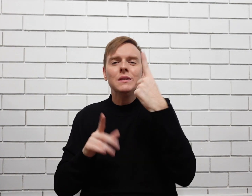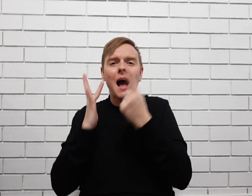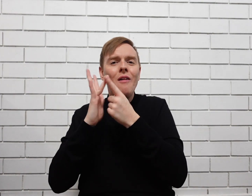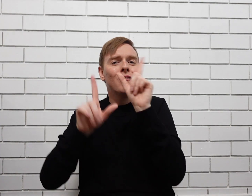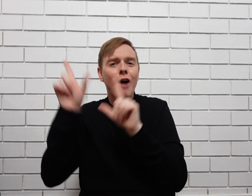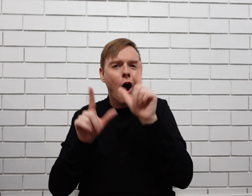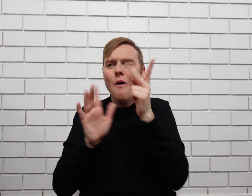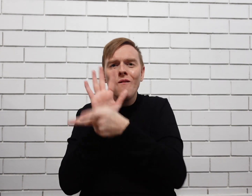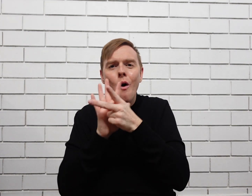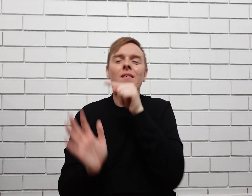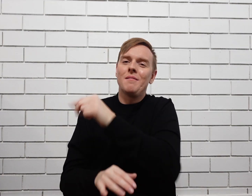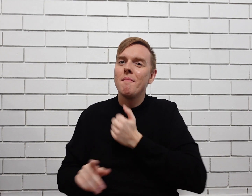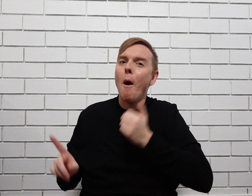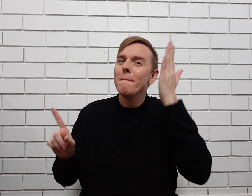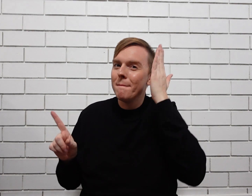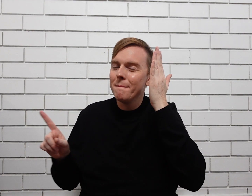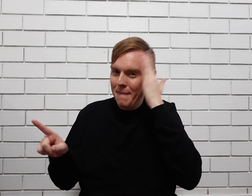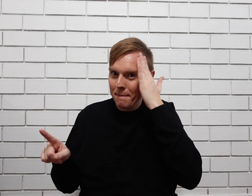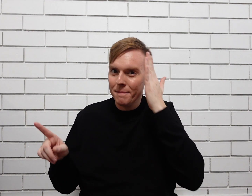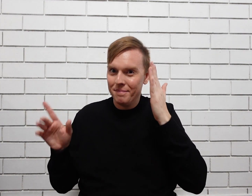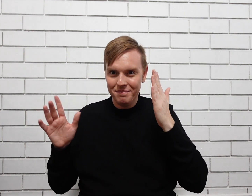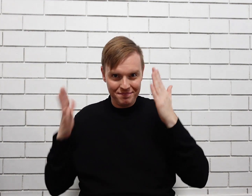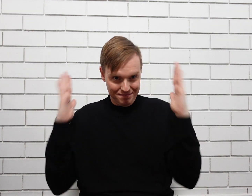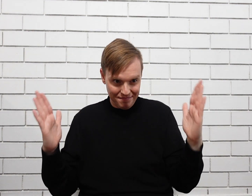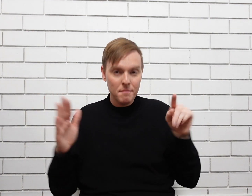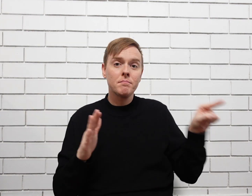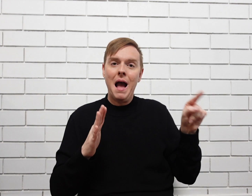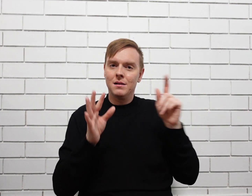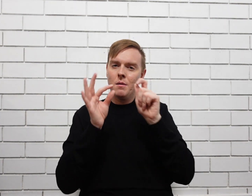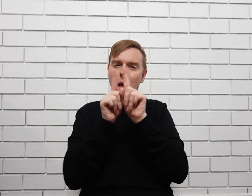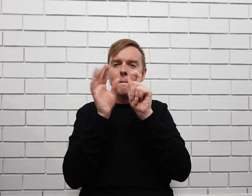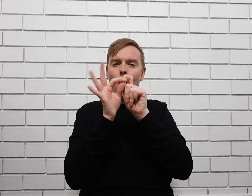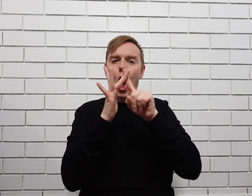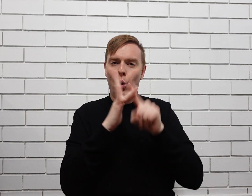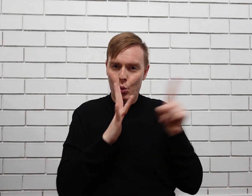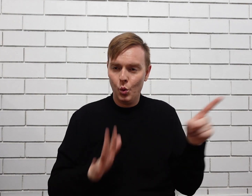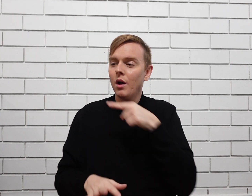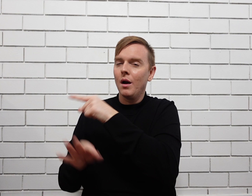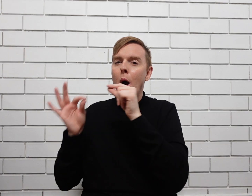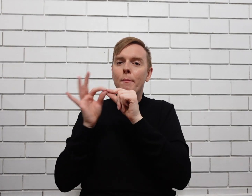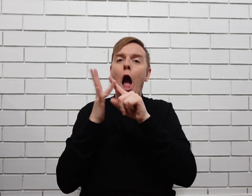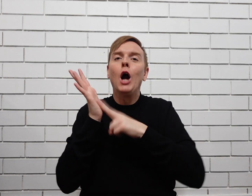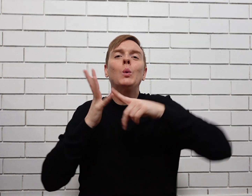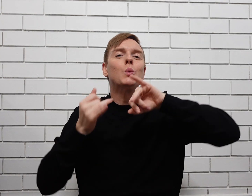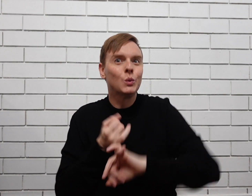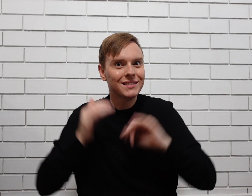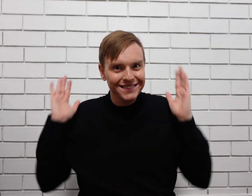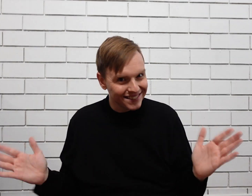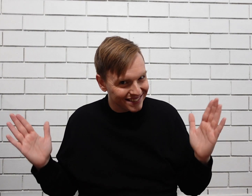You may also have seen her (mum) in some of my vlogs and videos, that's my Mum. Ma (bio) and Mum (bonus).